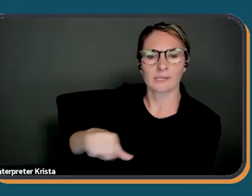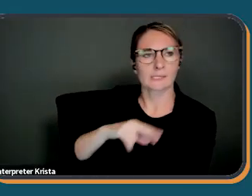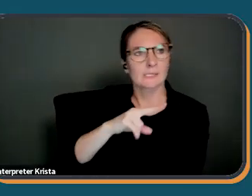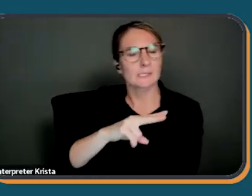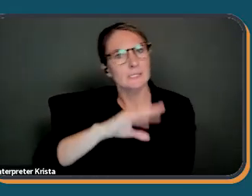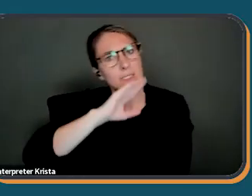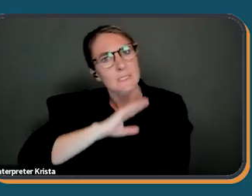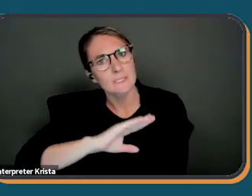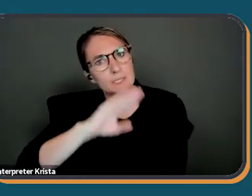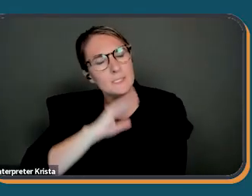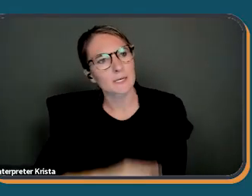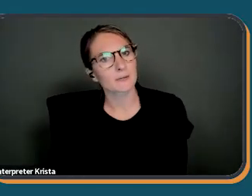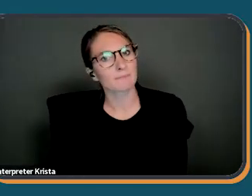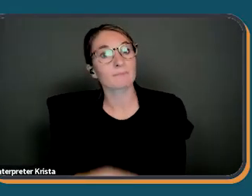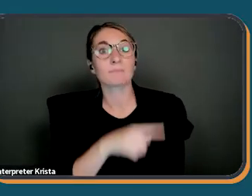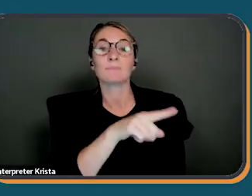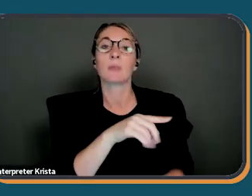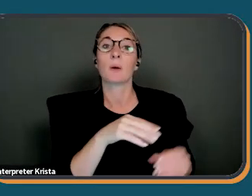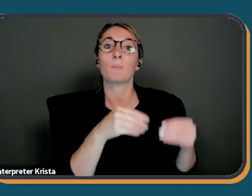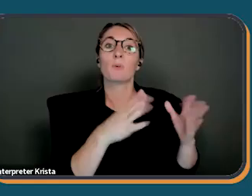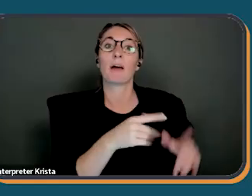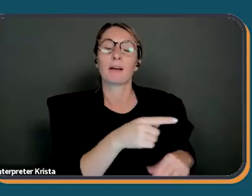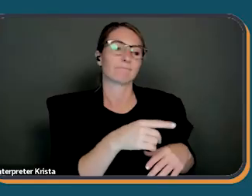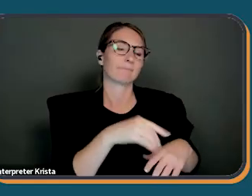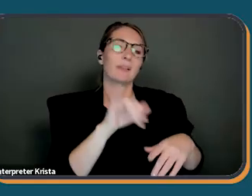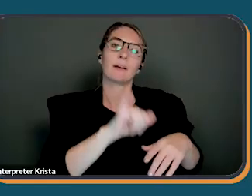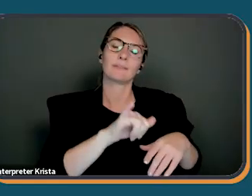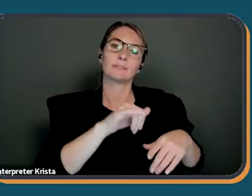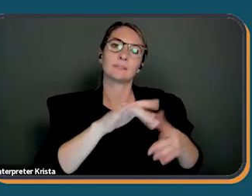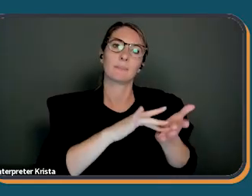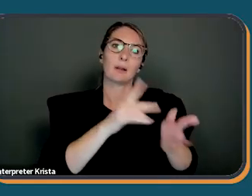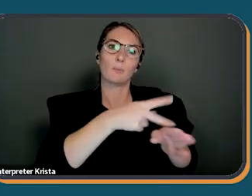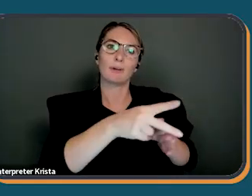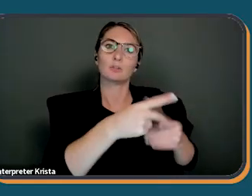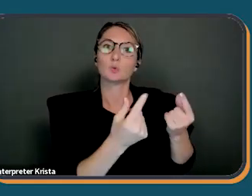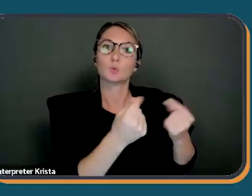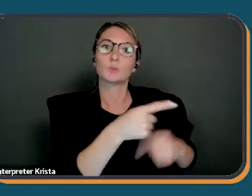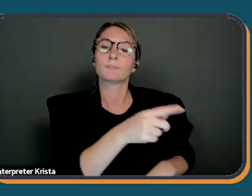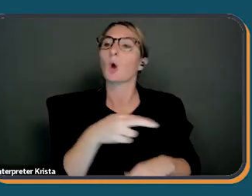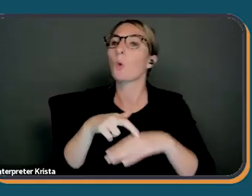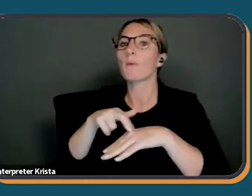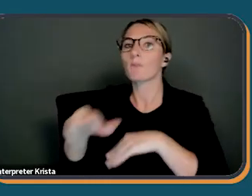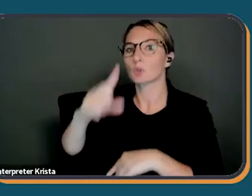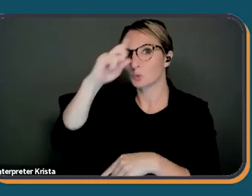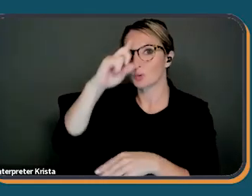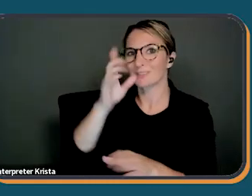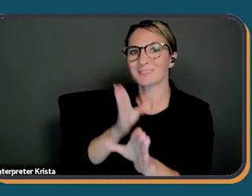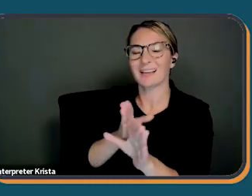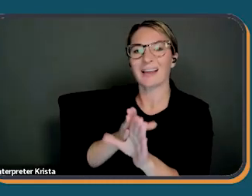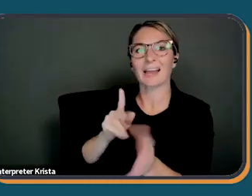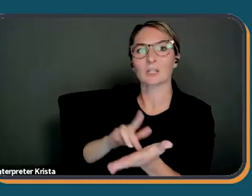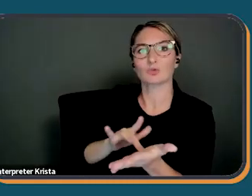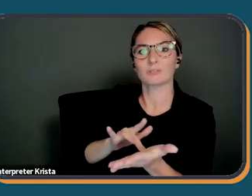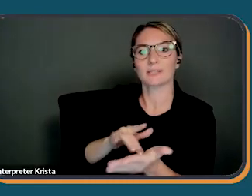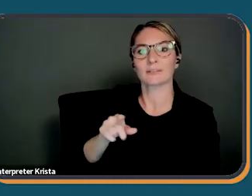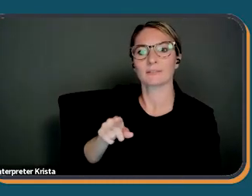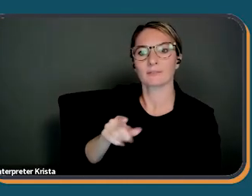instead of providing them with medical care, and they were later hospitalized with a high D-dimer.